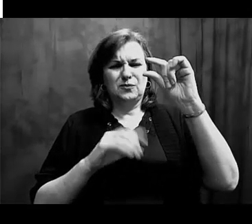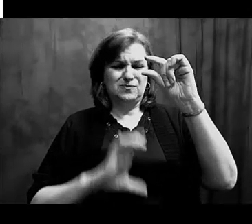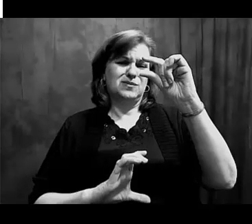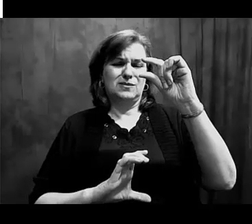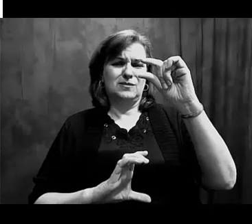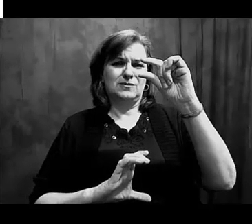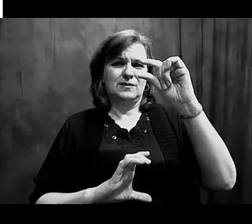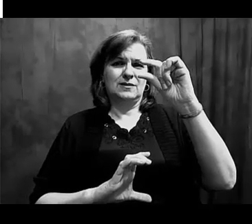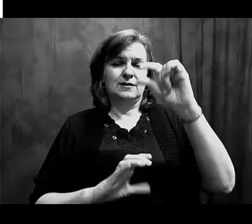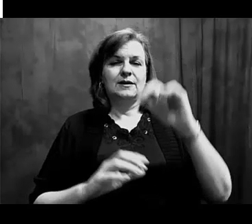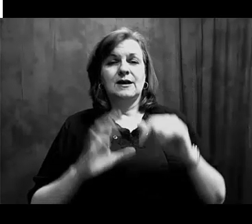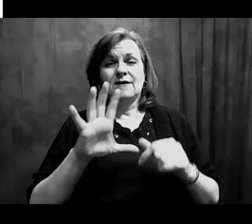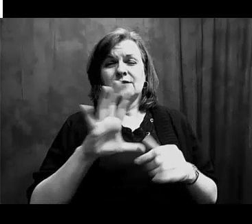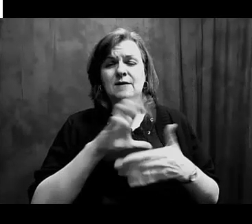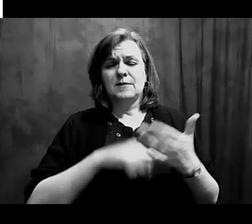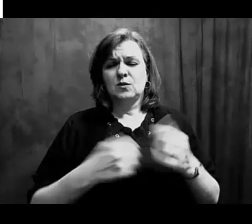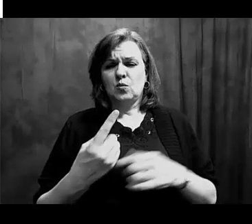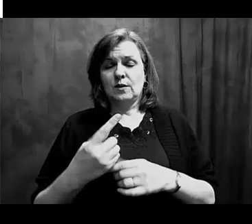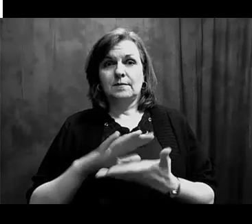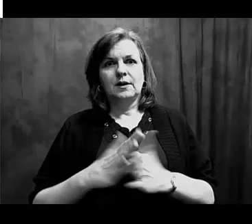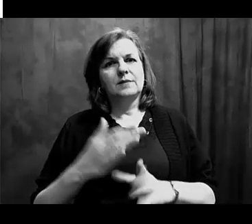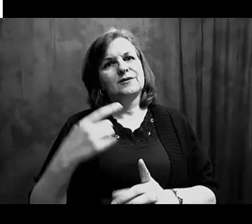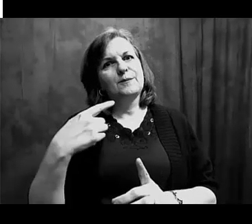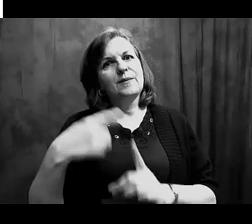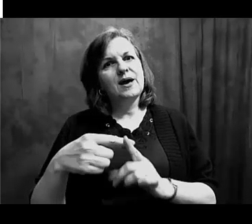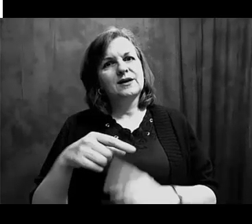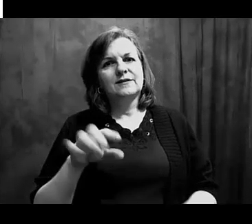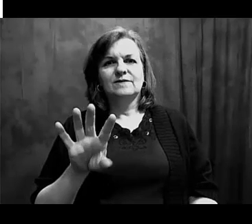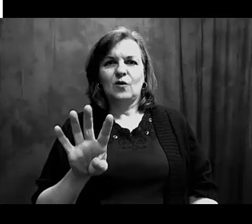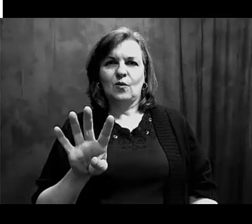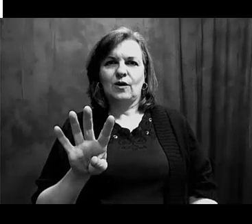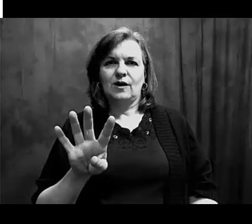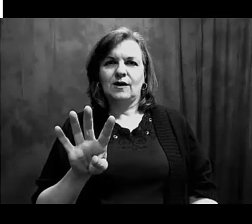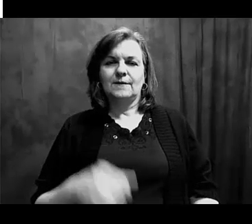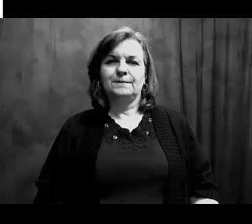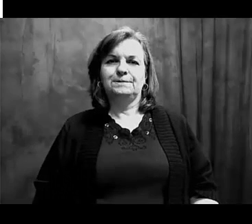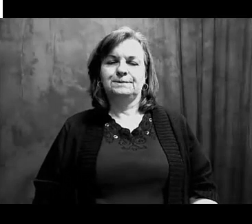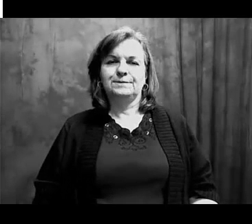so now we've got 5 minus 1 -- that gives us a positive 4!